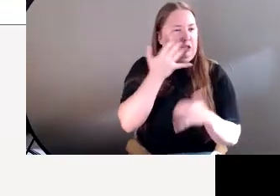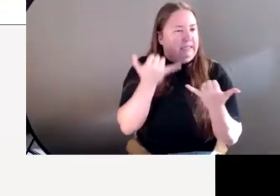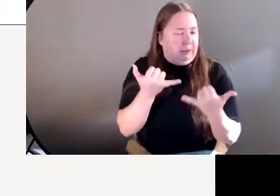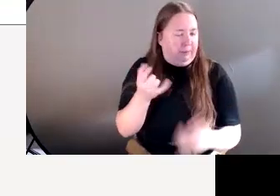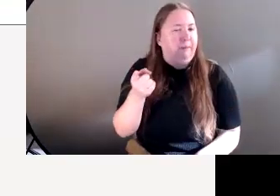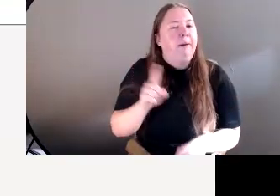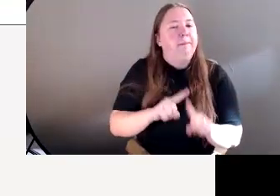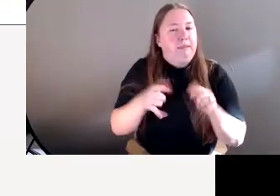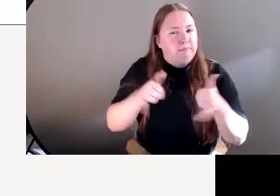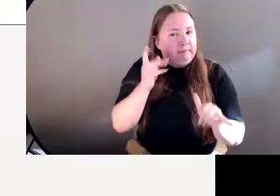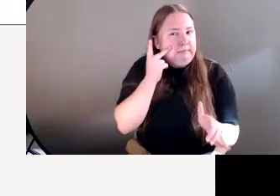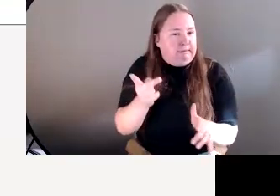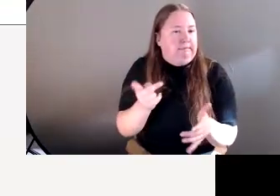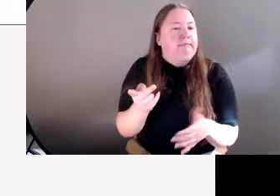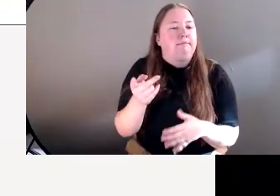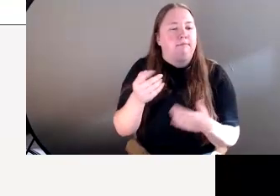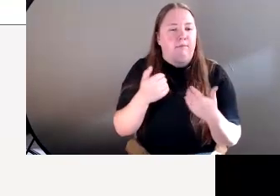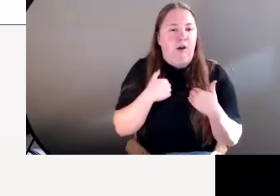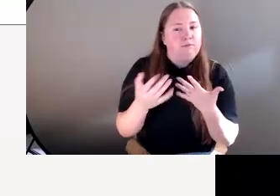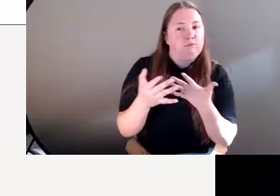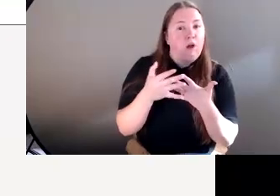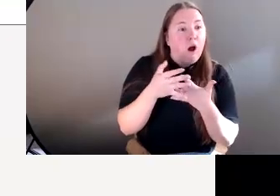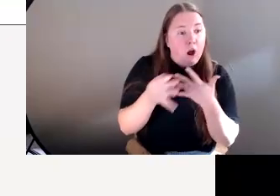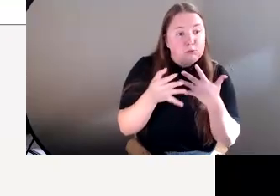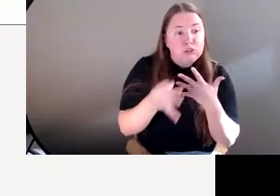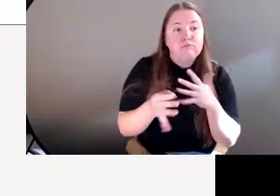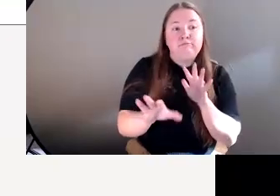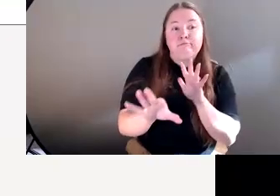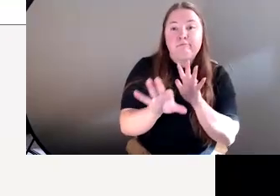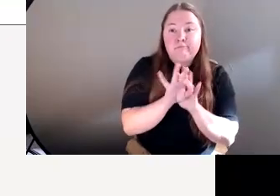But you can still see that, you know, we have the option to select all content